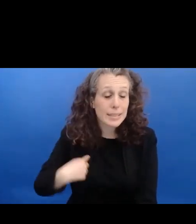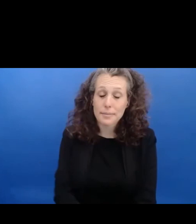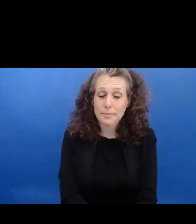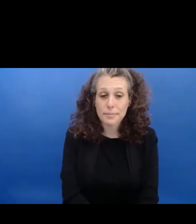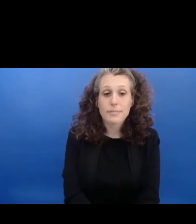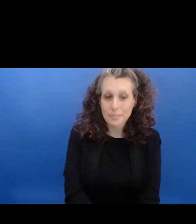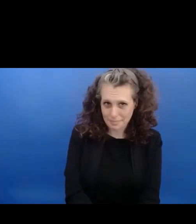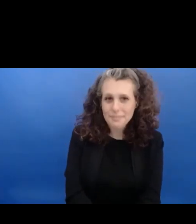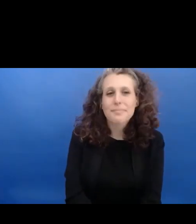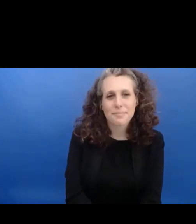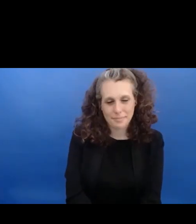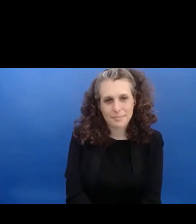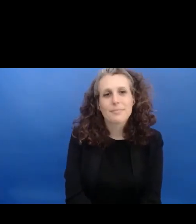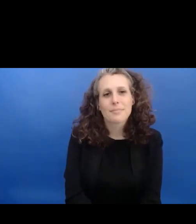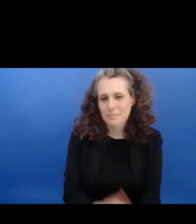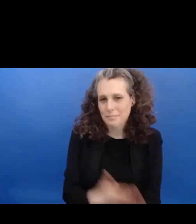yes we can please go ahead yes we can hear you